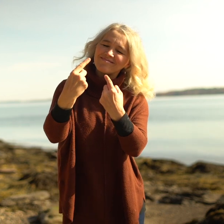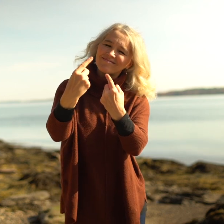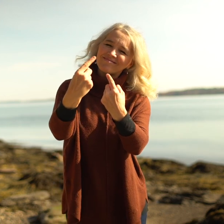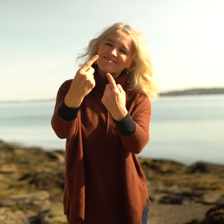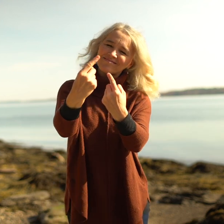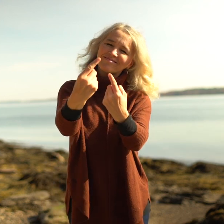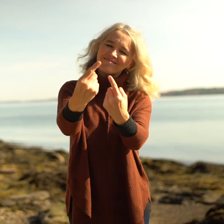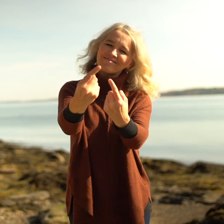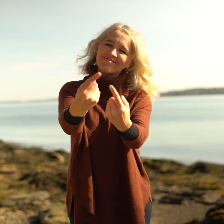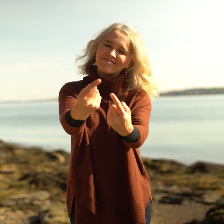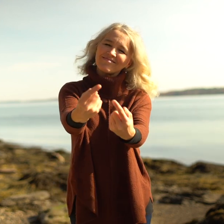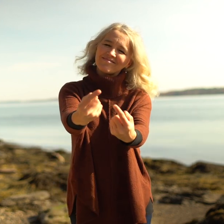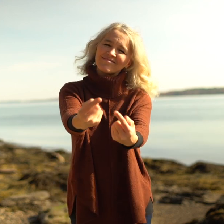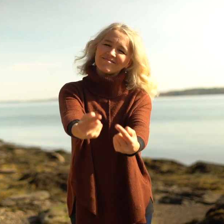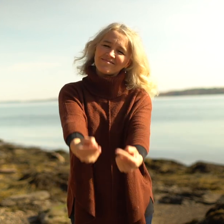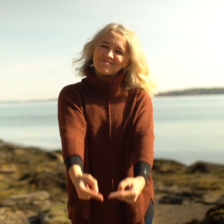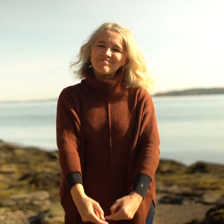[keyboard solo that plays the song to a restful end]